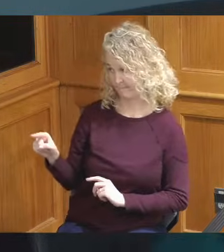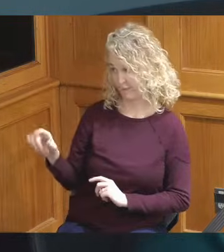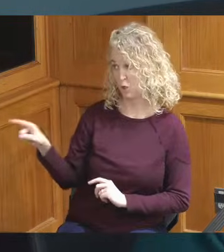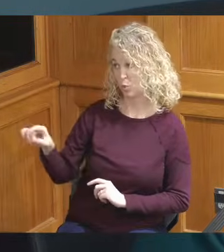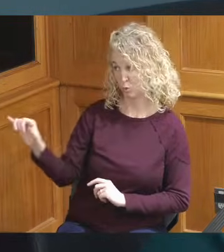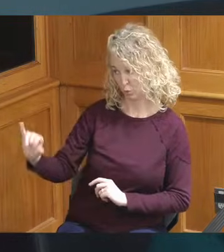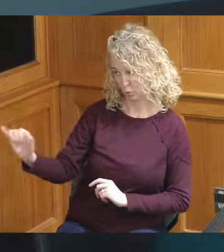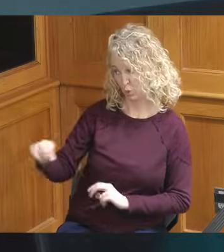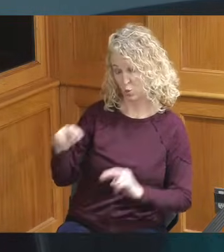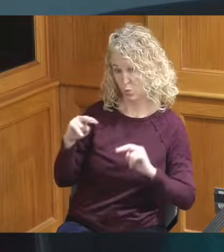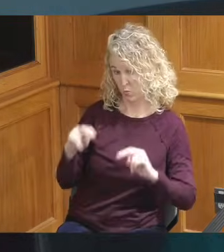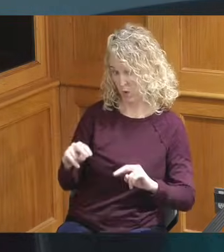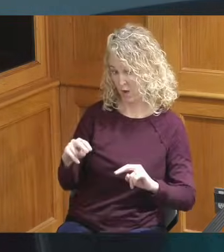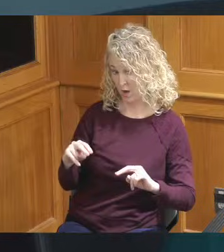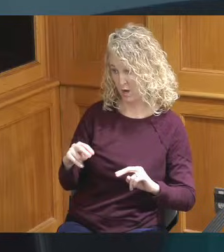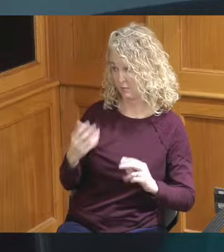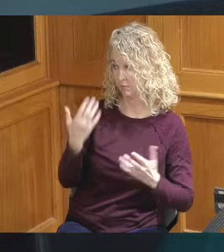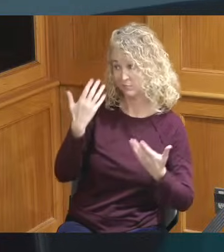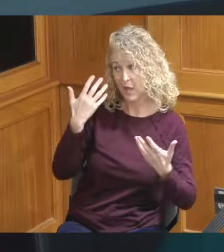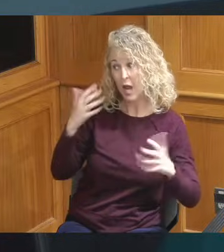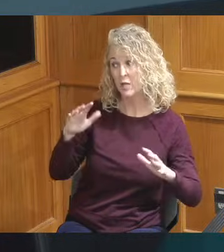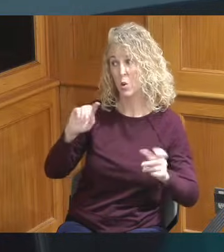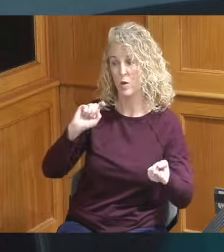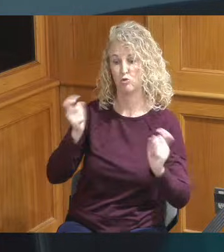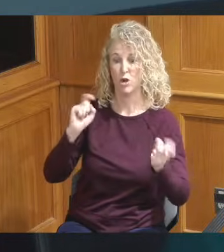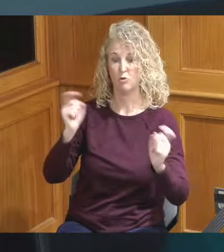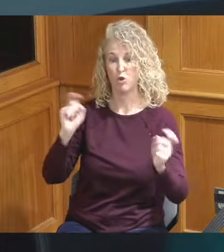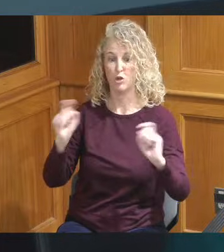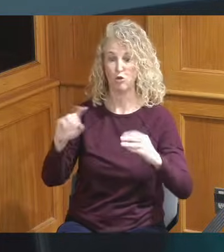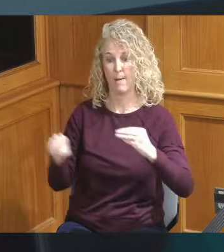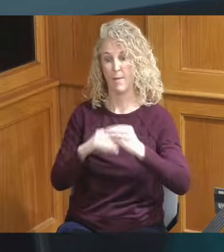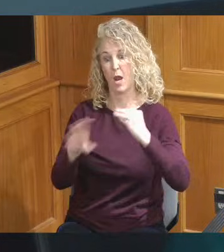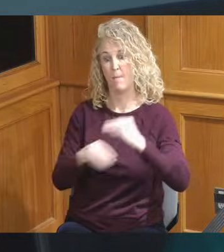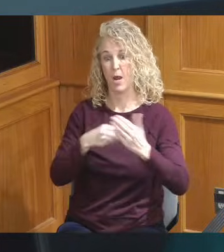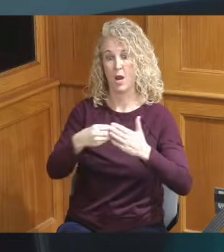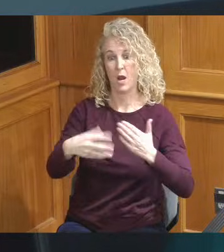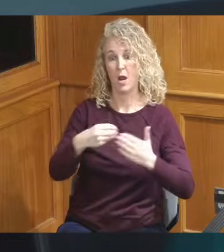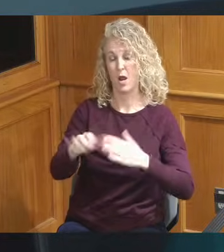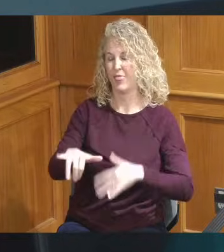on it. I don't want a lot of change orders. That's the number one trick in construction.